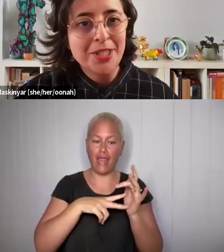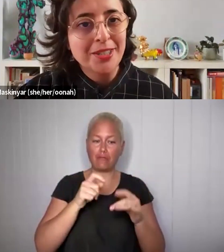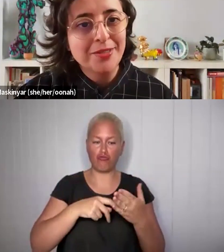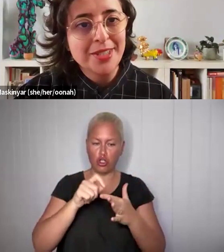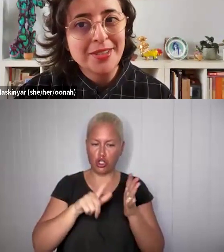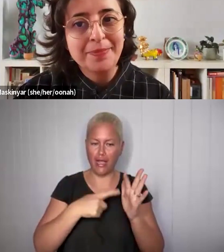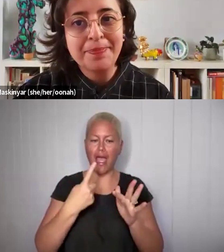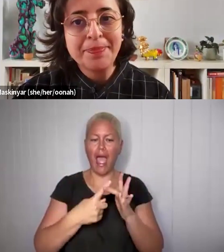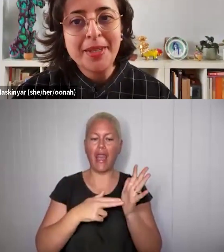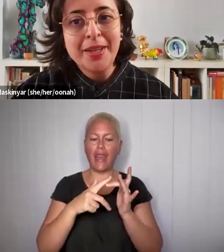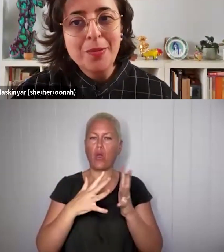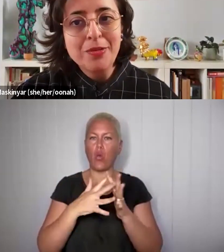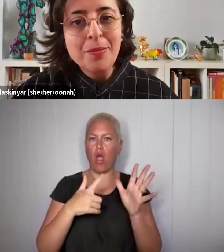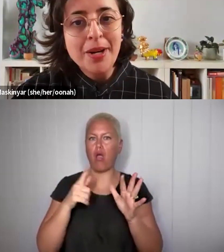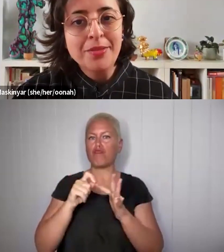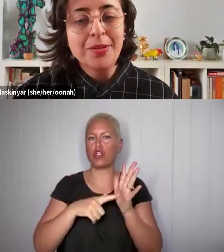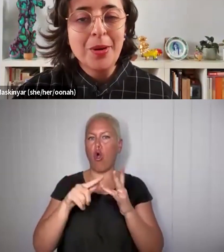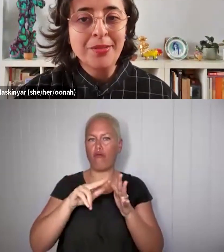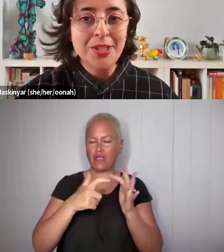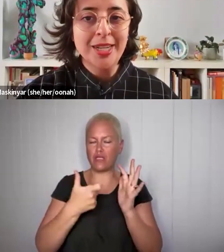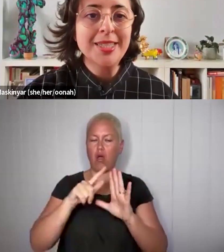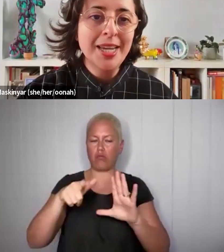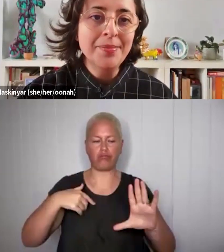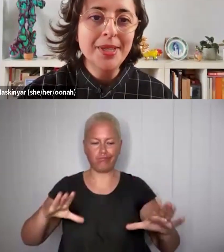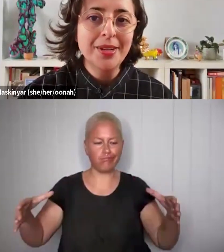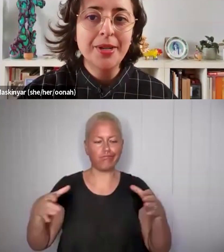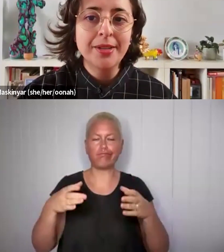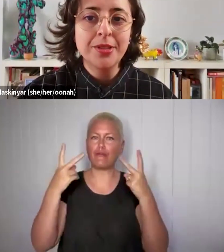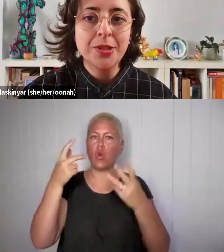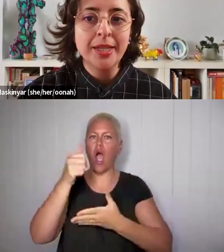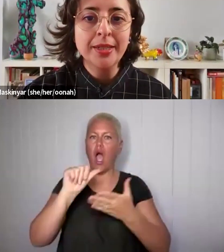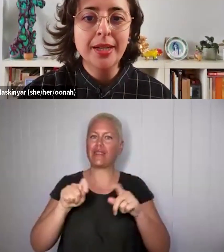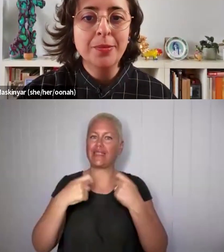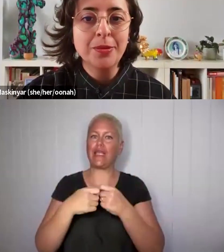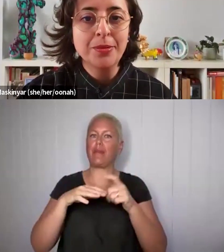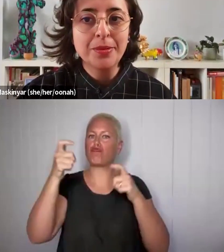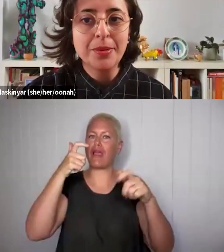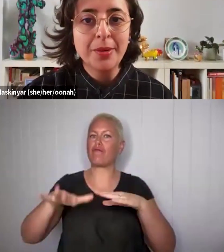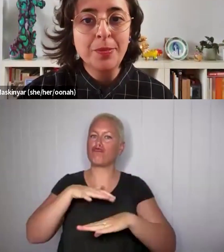project officer. We are part of the growing team here at Creative Australia, and we will